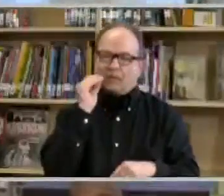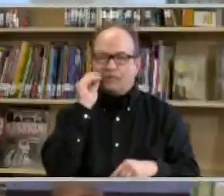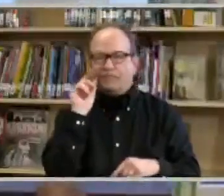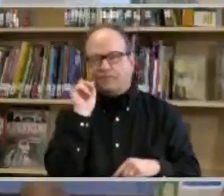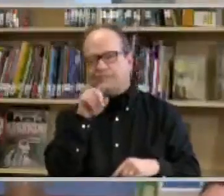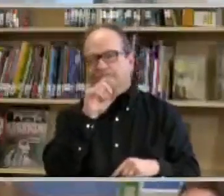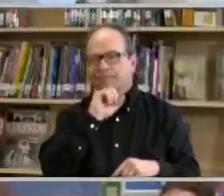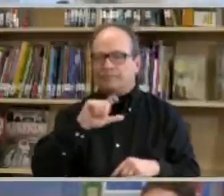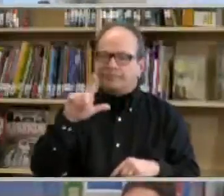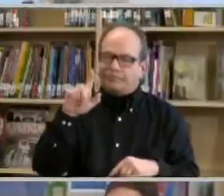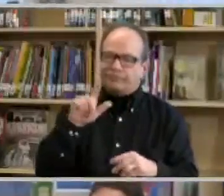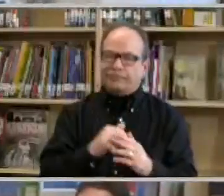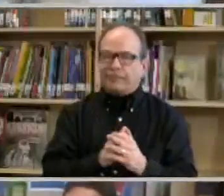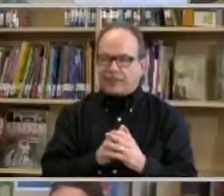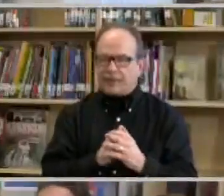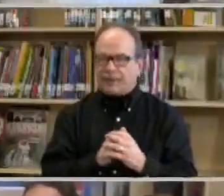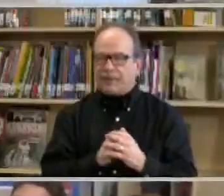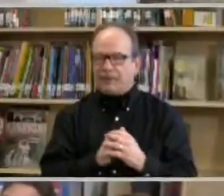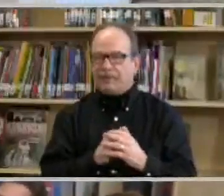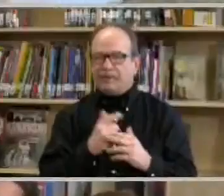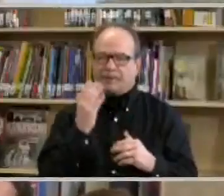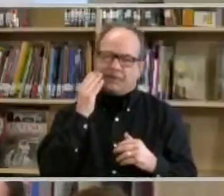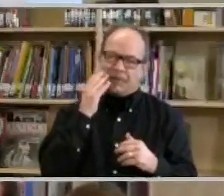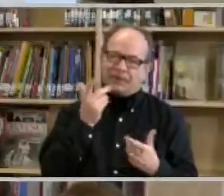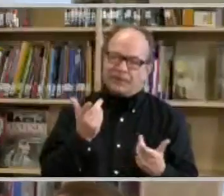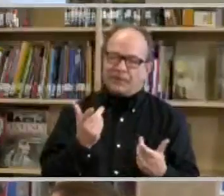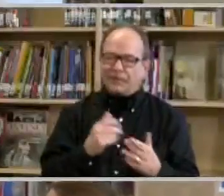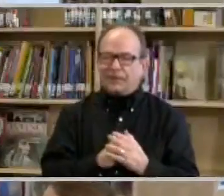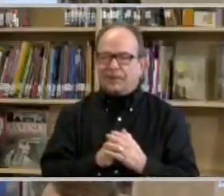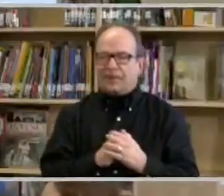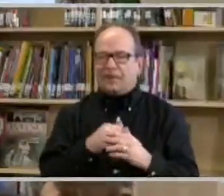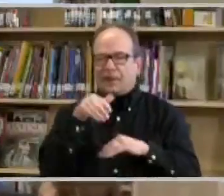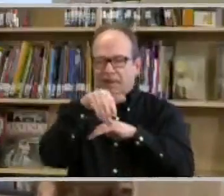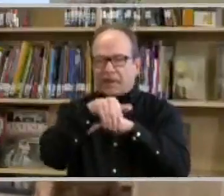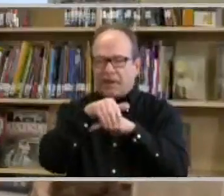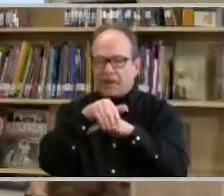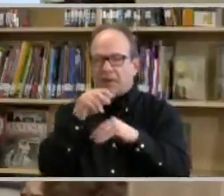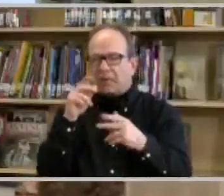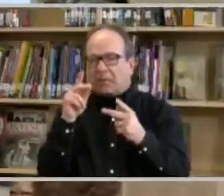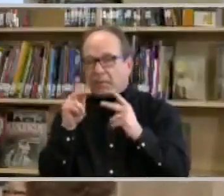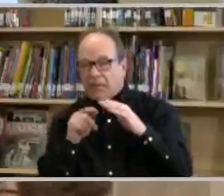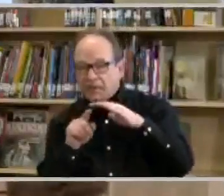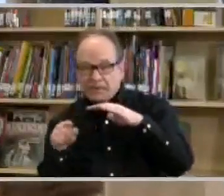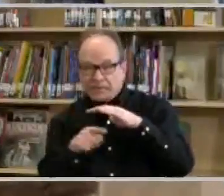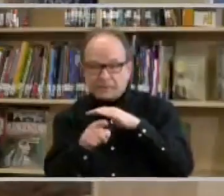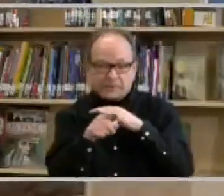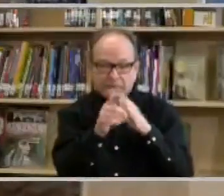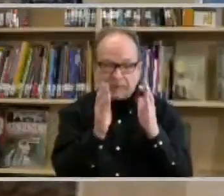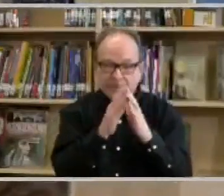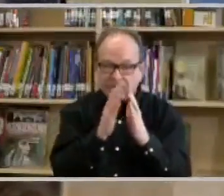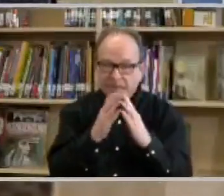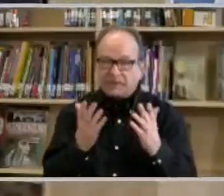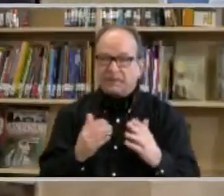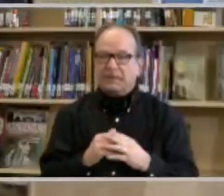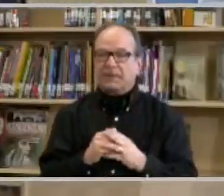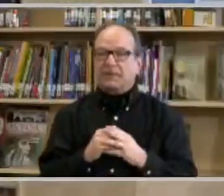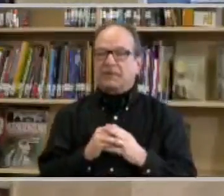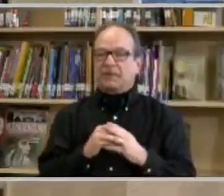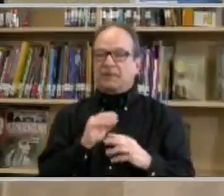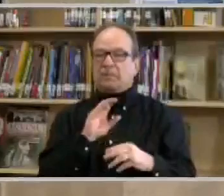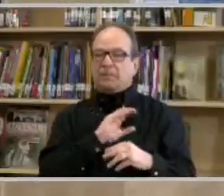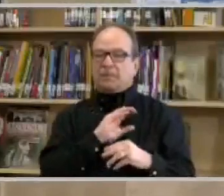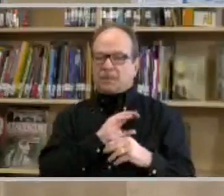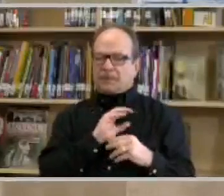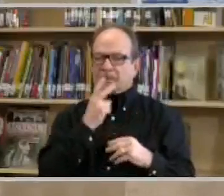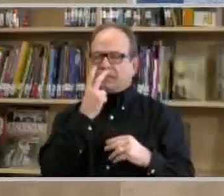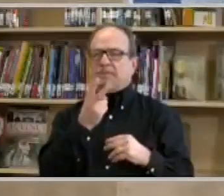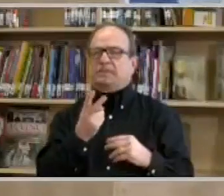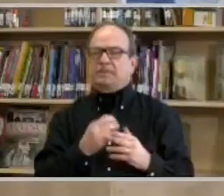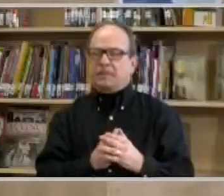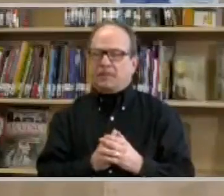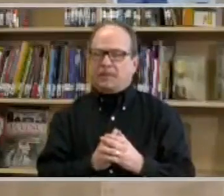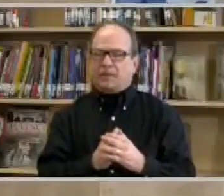ONE DAY.